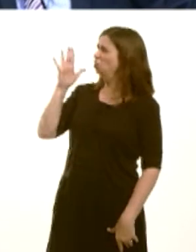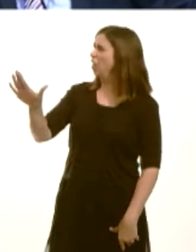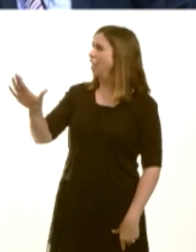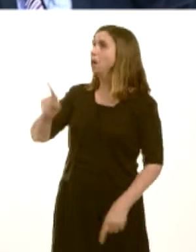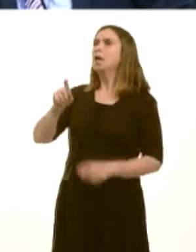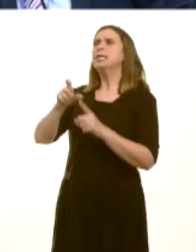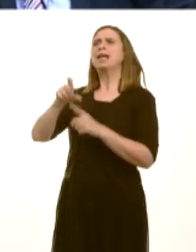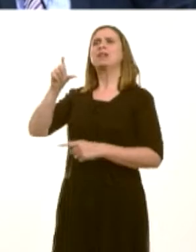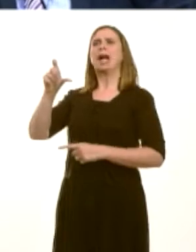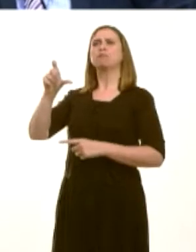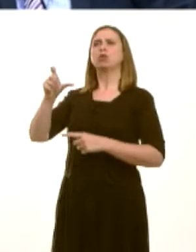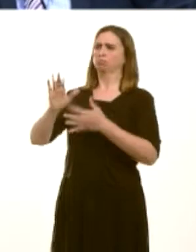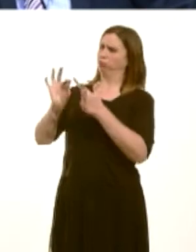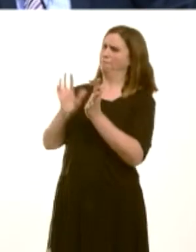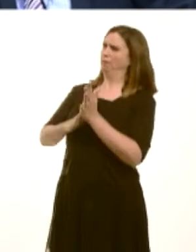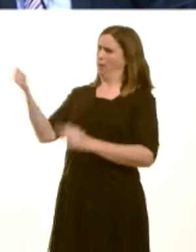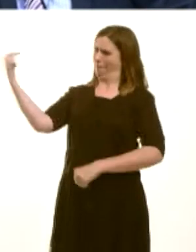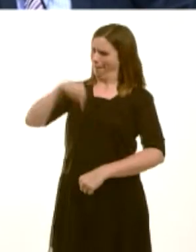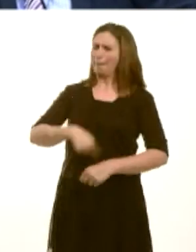was ever going to do it. And of course, sure enough, we got to a positionó. And, I have